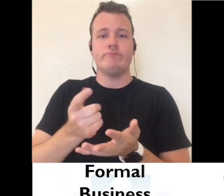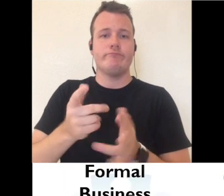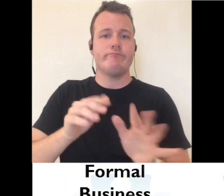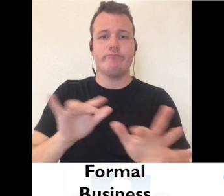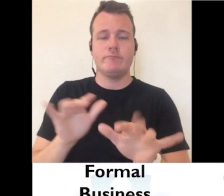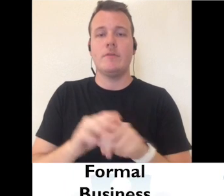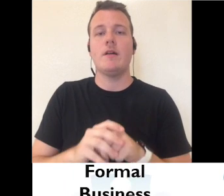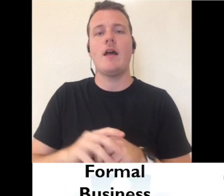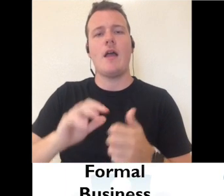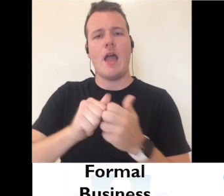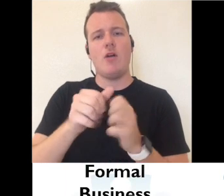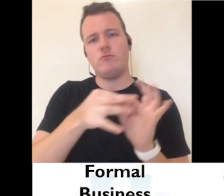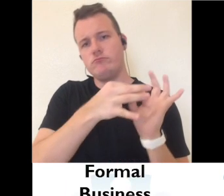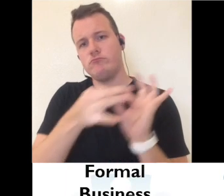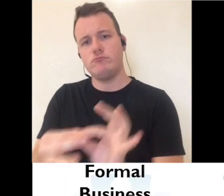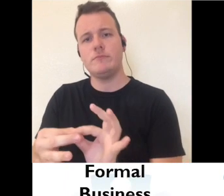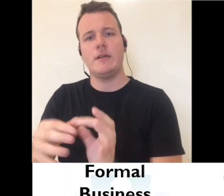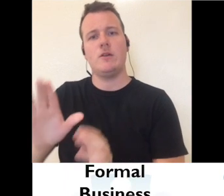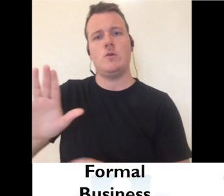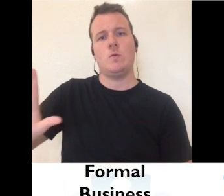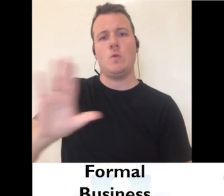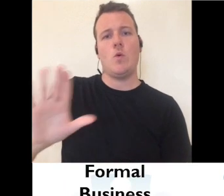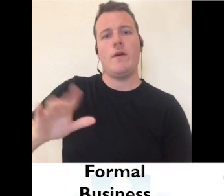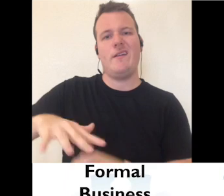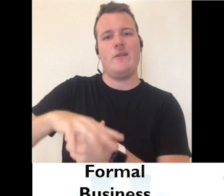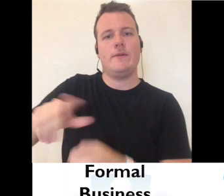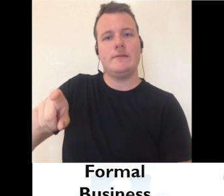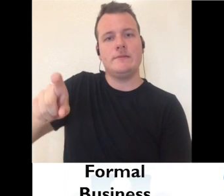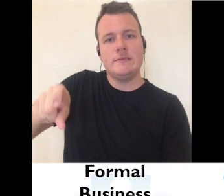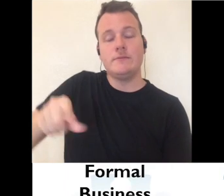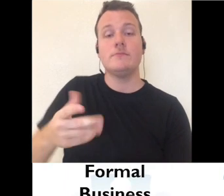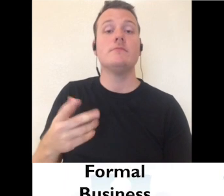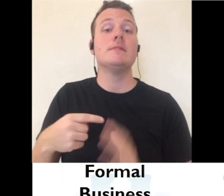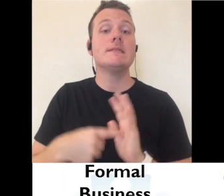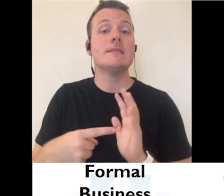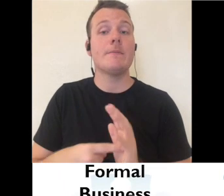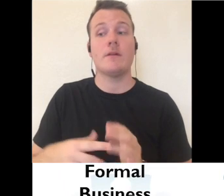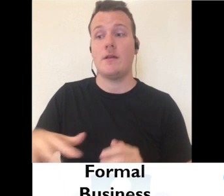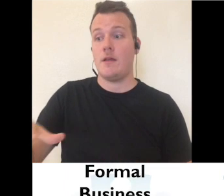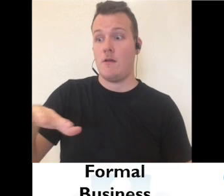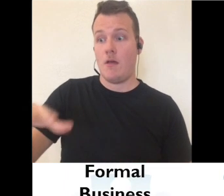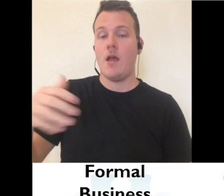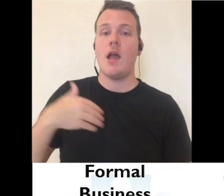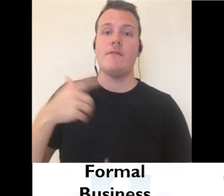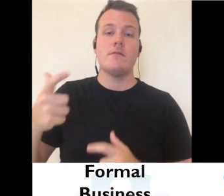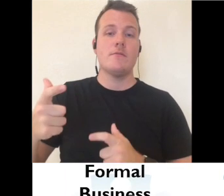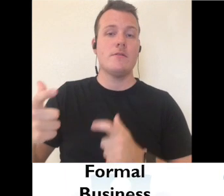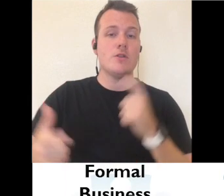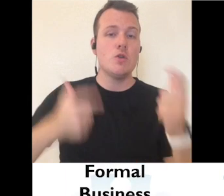Maybe your area has a huge group of shooters, a huge group of hunting people